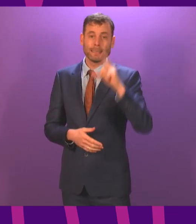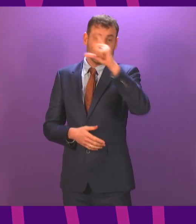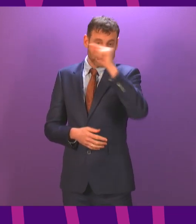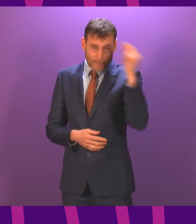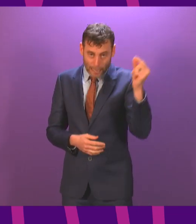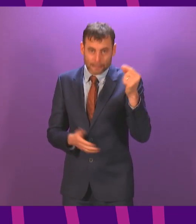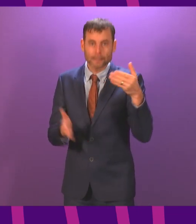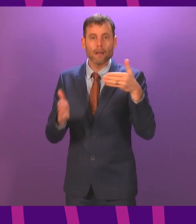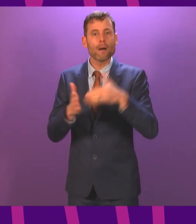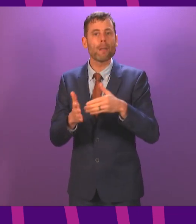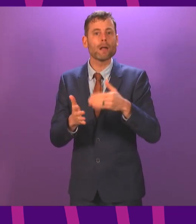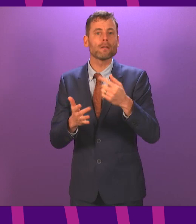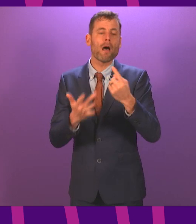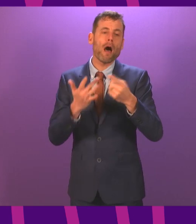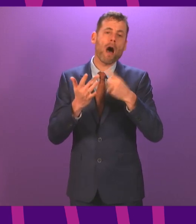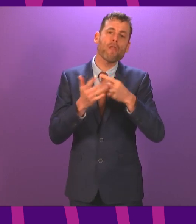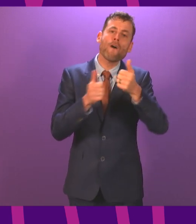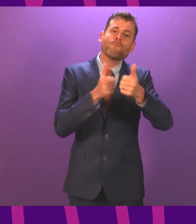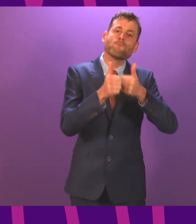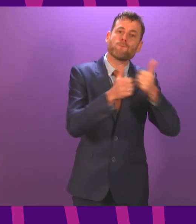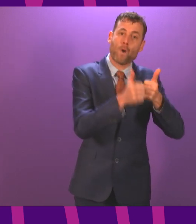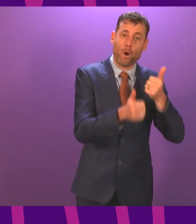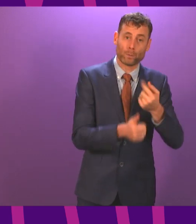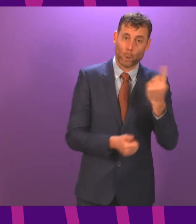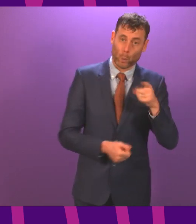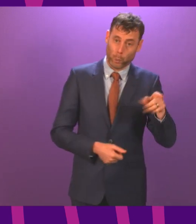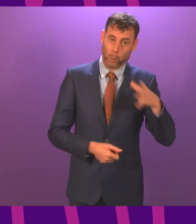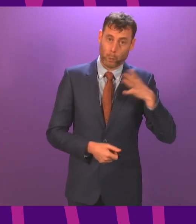wider supply chains should receive that support.